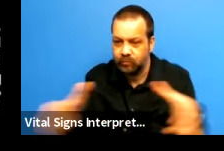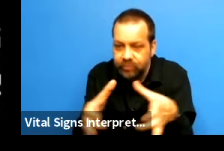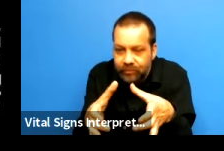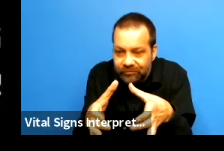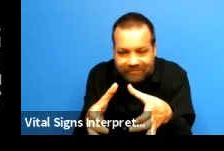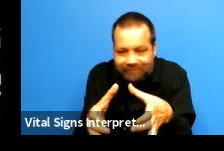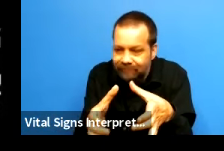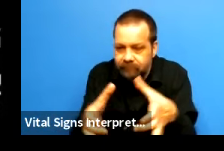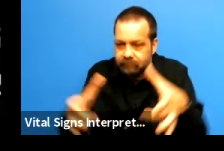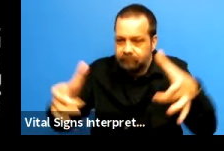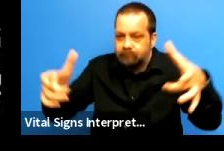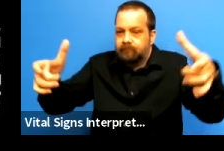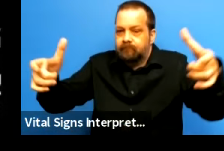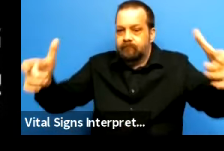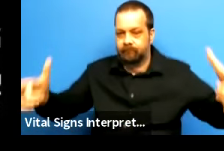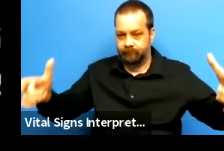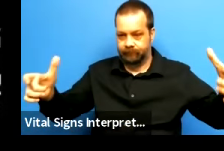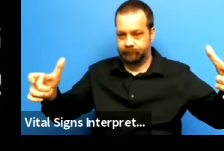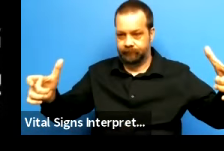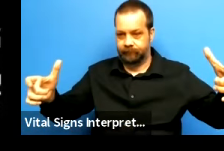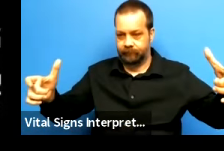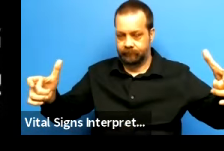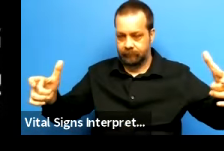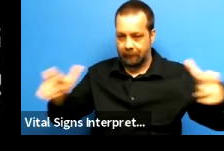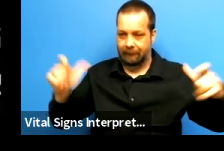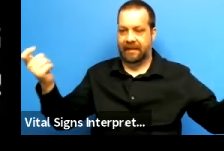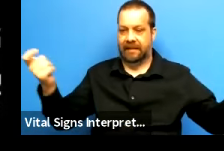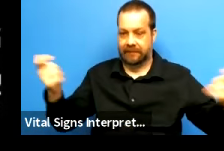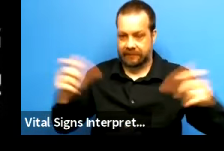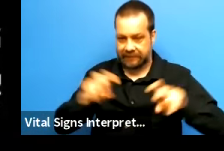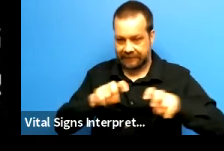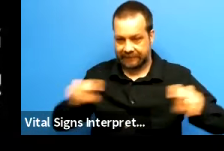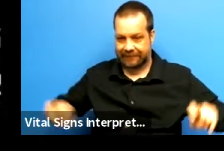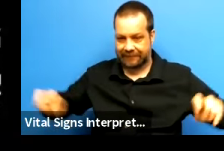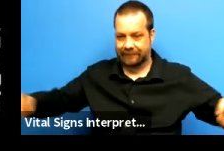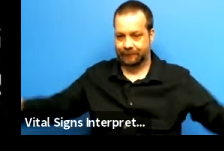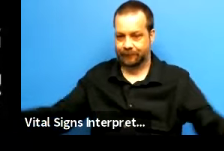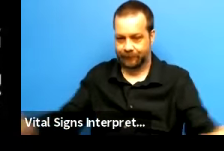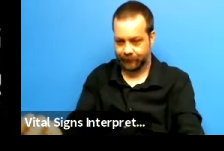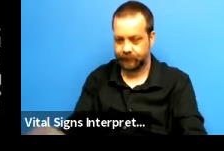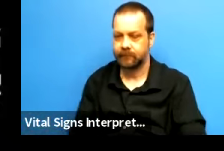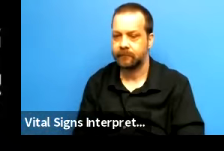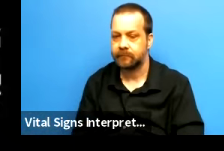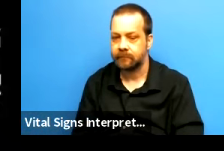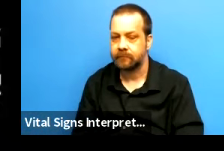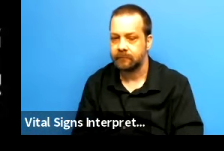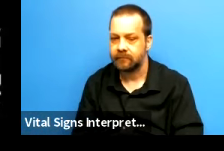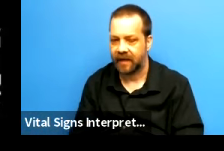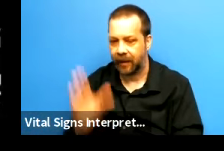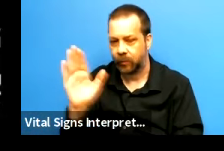that would typically been in smaller conferences rooms. All of that reducing the exposure.